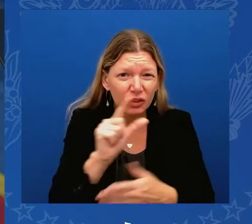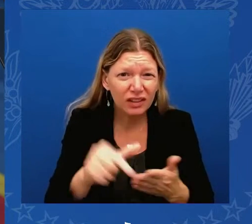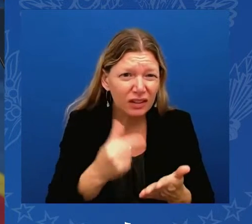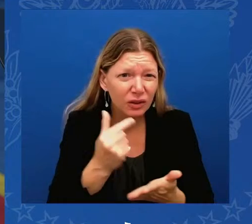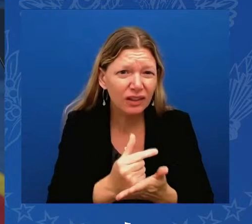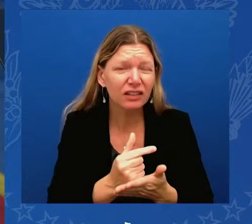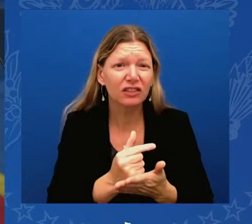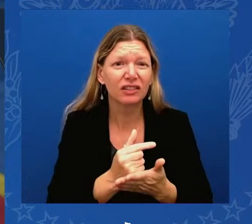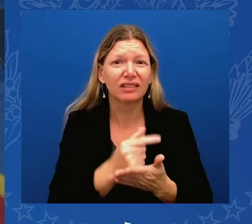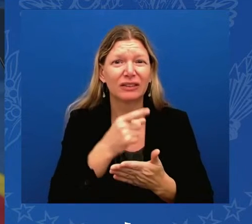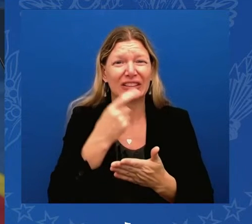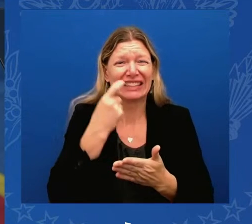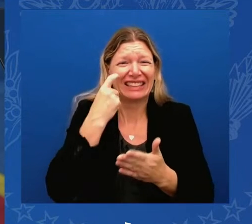and there was a reckoning on race.